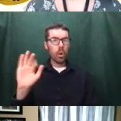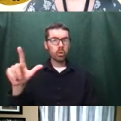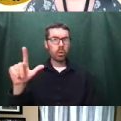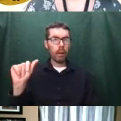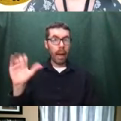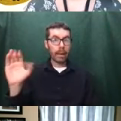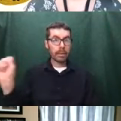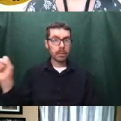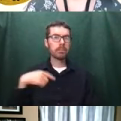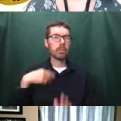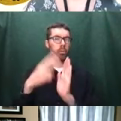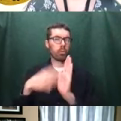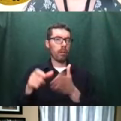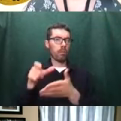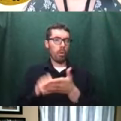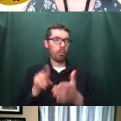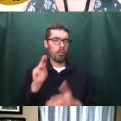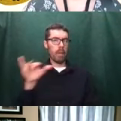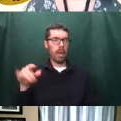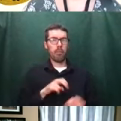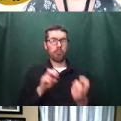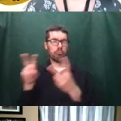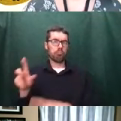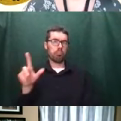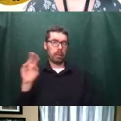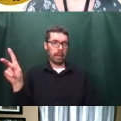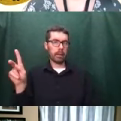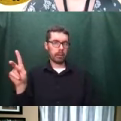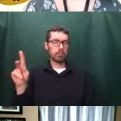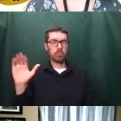um, I'll drop the link, uh, for the article in chat 'cause I forgot to add it to the reference